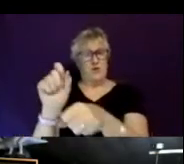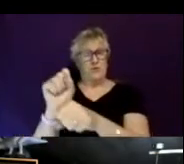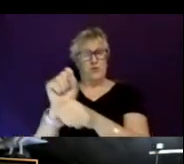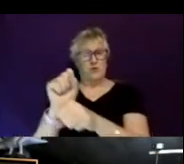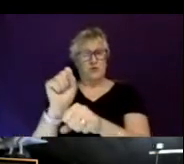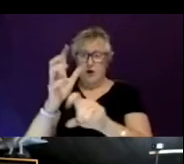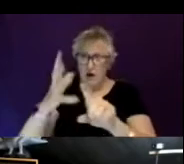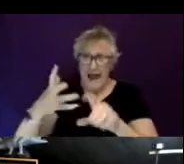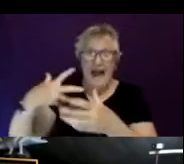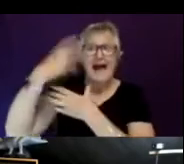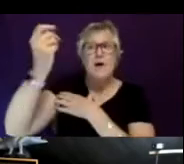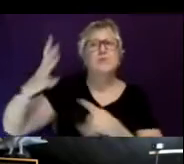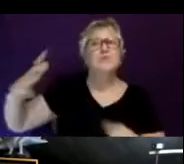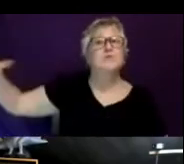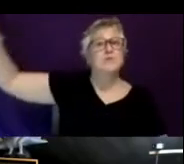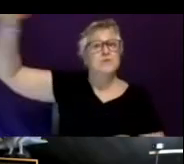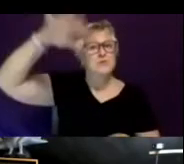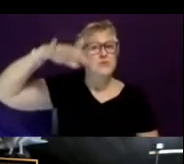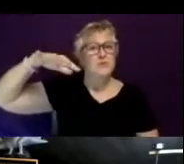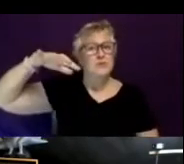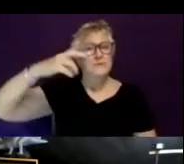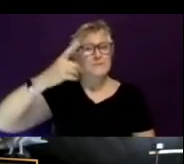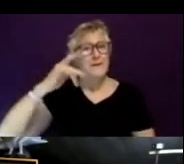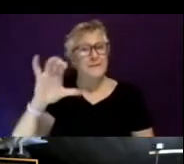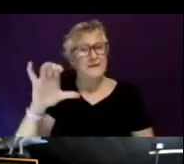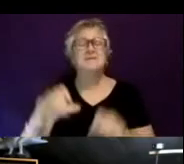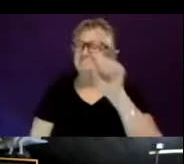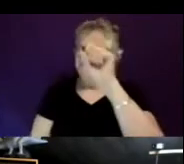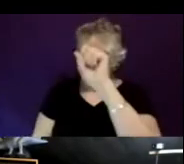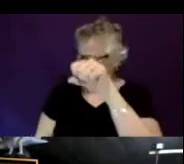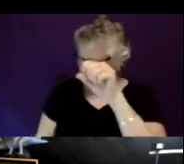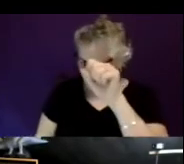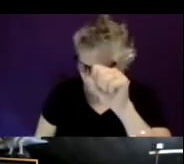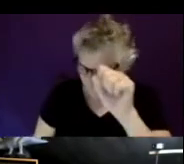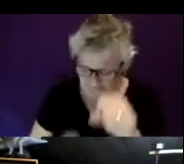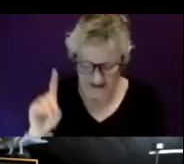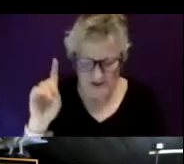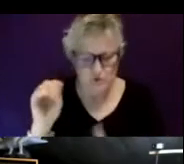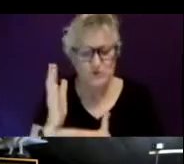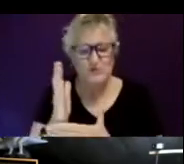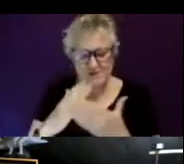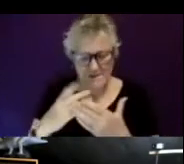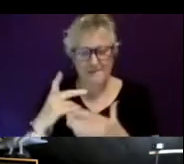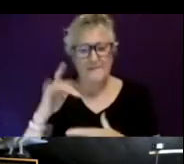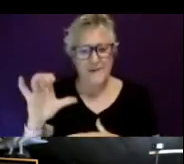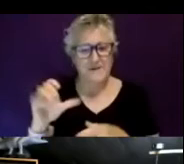Yeah, I do some, uh. some public things. Uh, the, the art, these are all commissions of